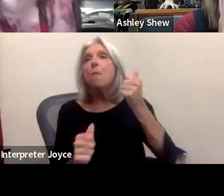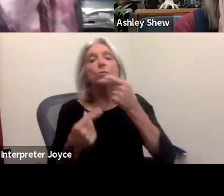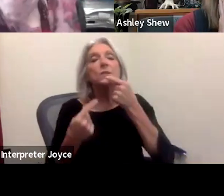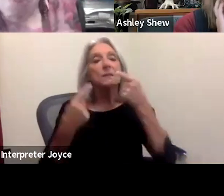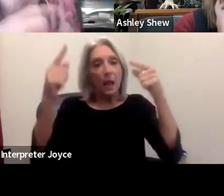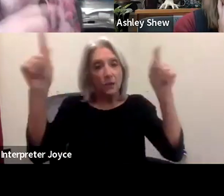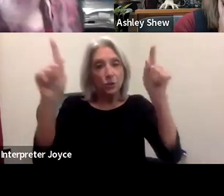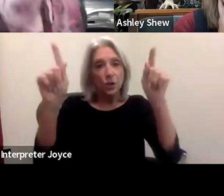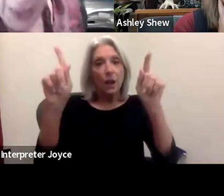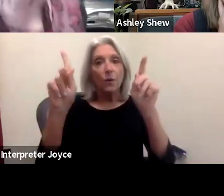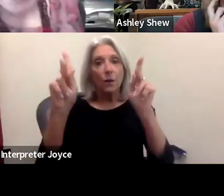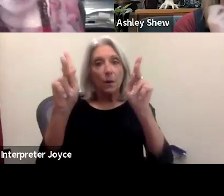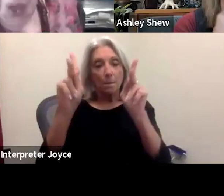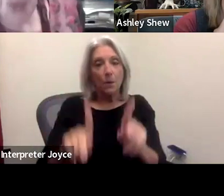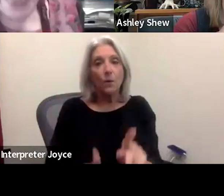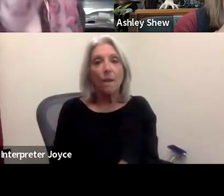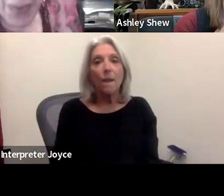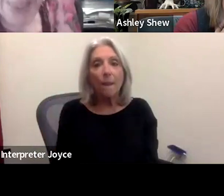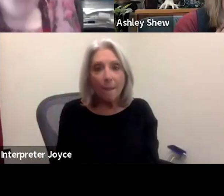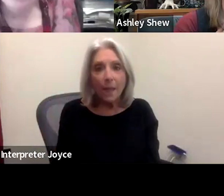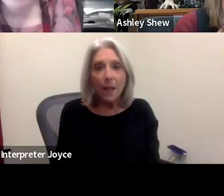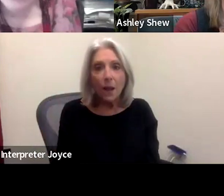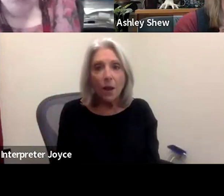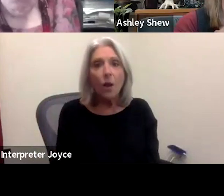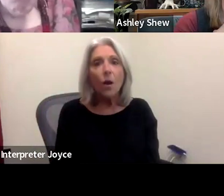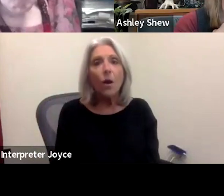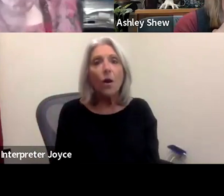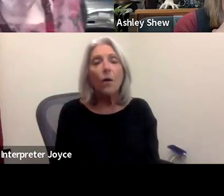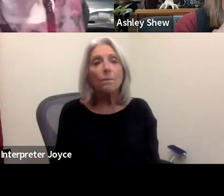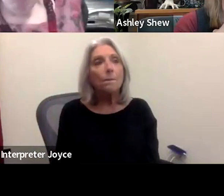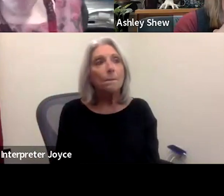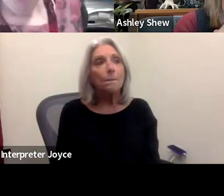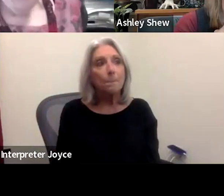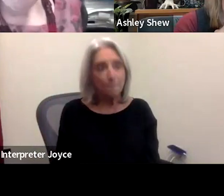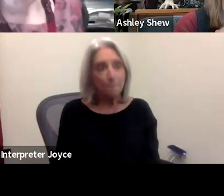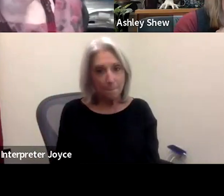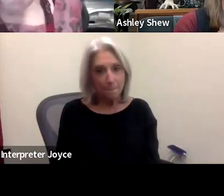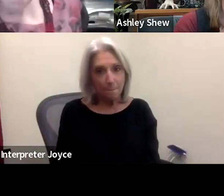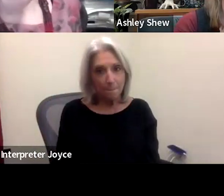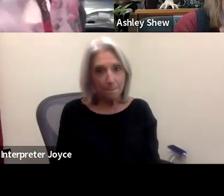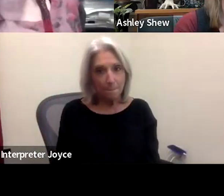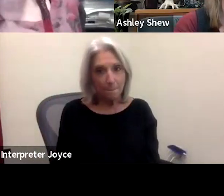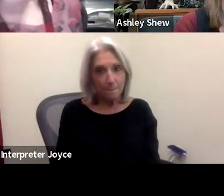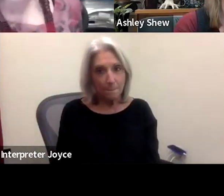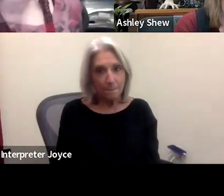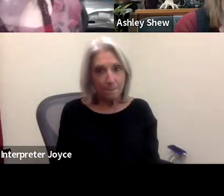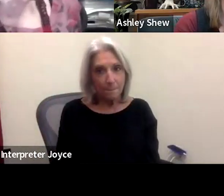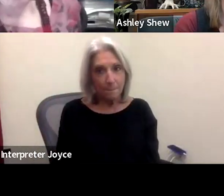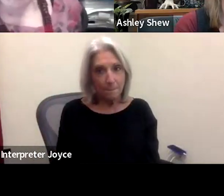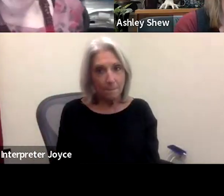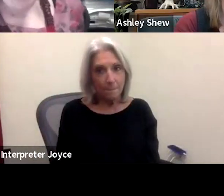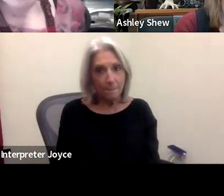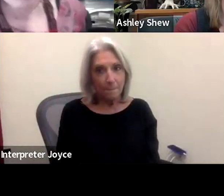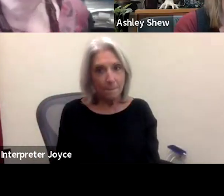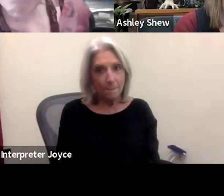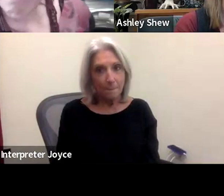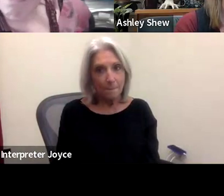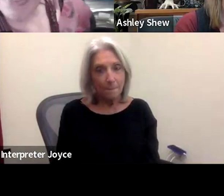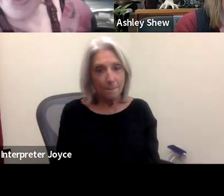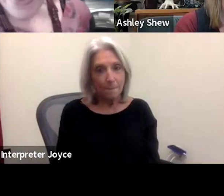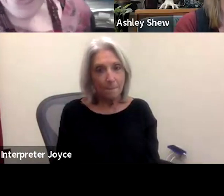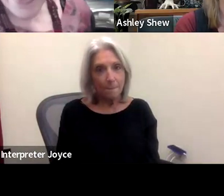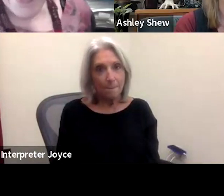I'm most legendary on the dance floor.